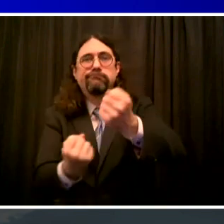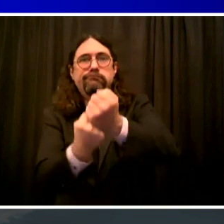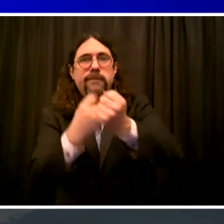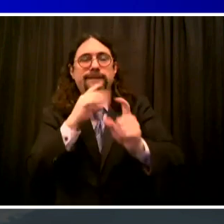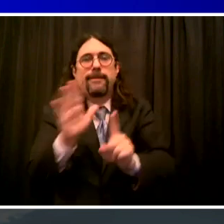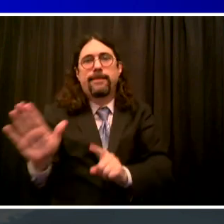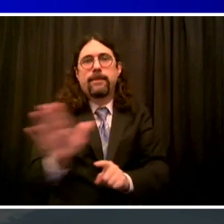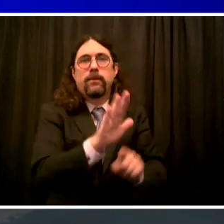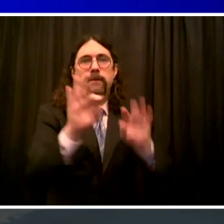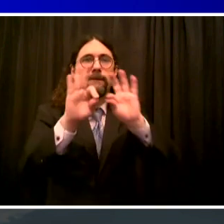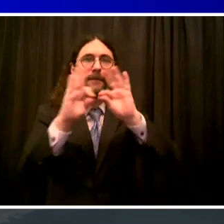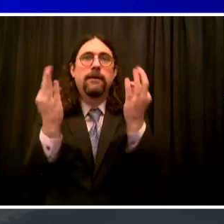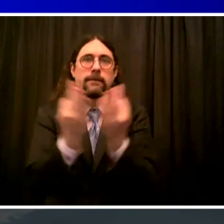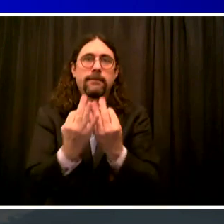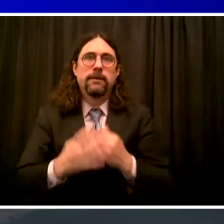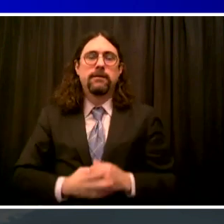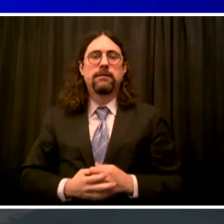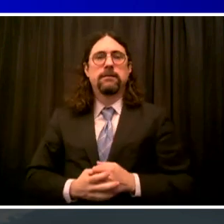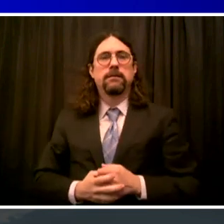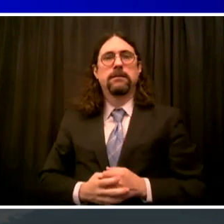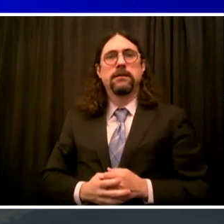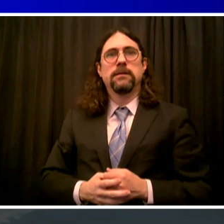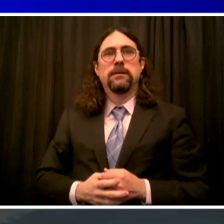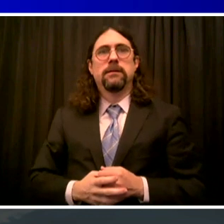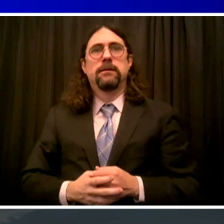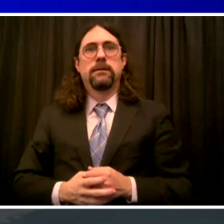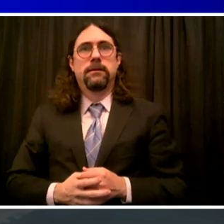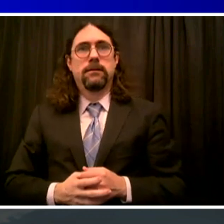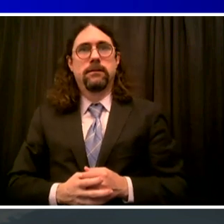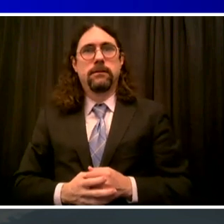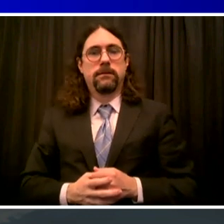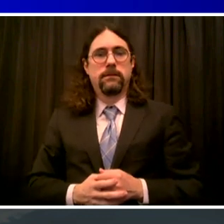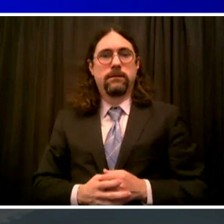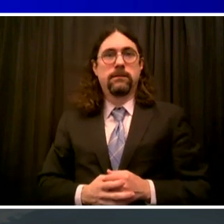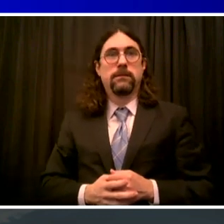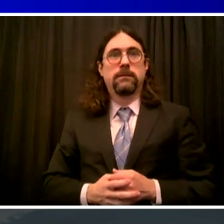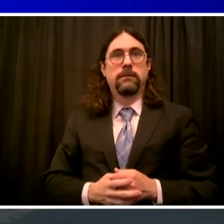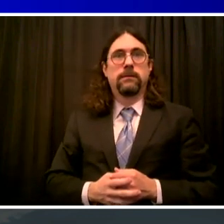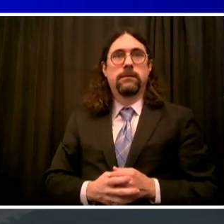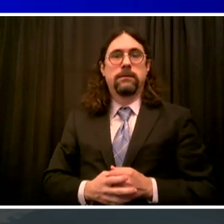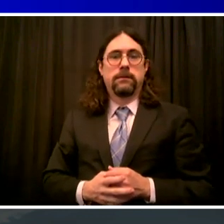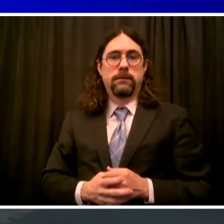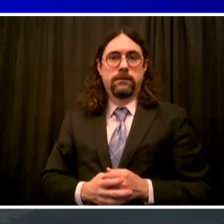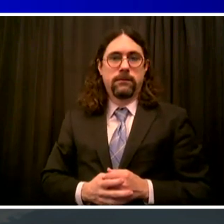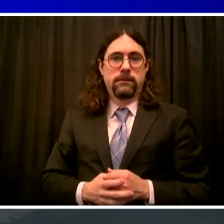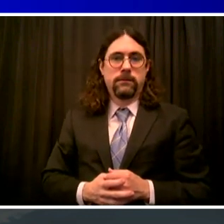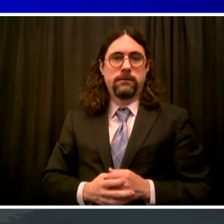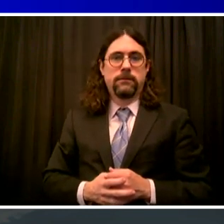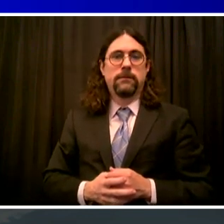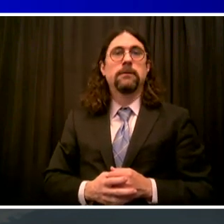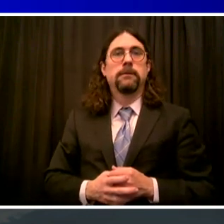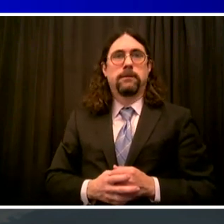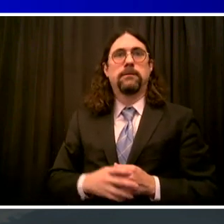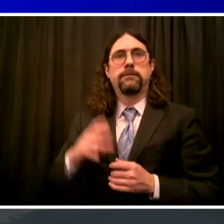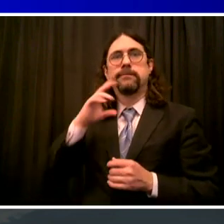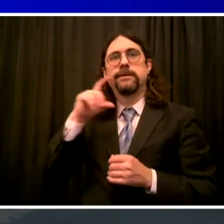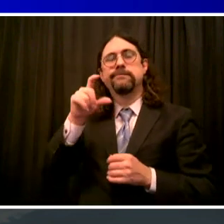THAT EVERY PUBLIC SERVANTLO ST IN THE LNIE FO DUTY IS COVERED, AND